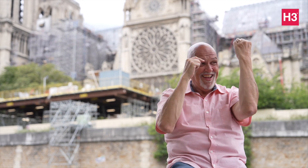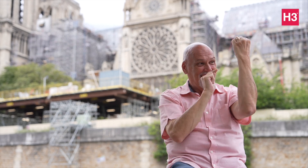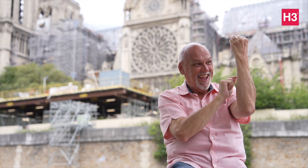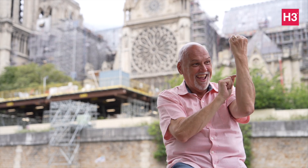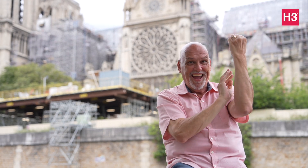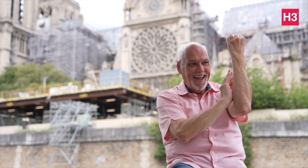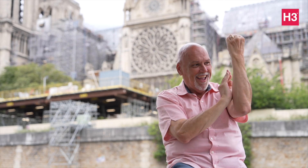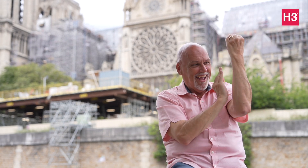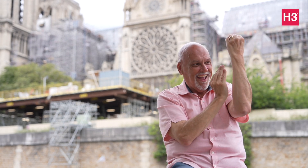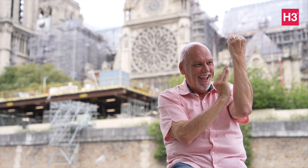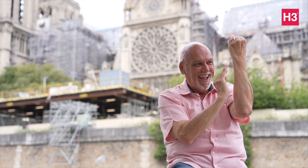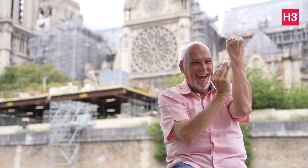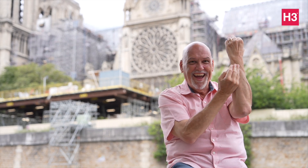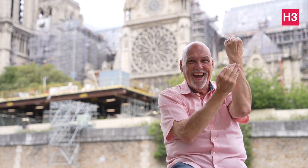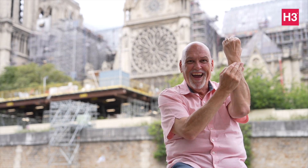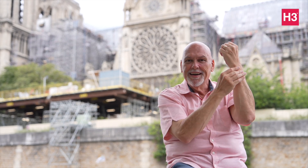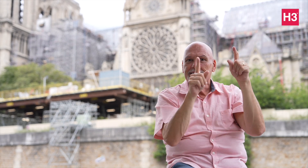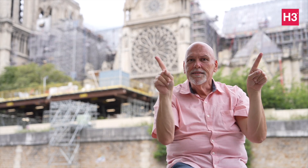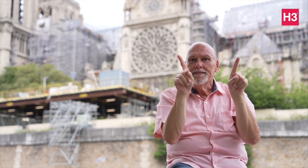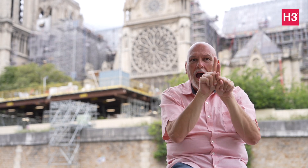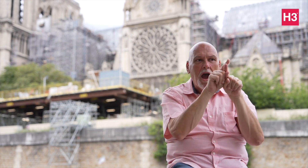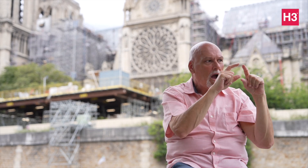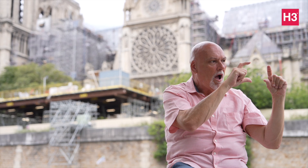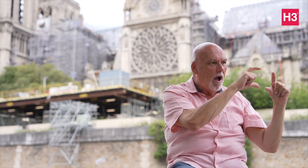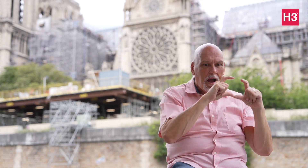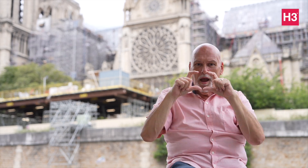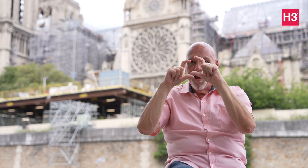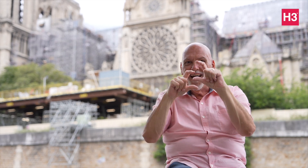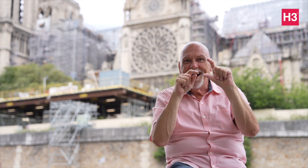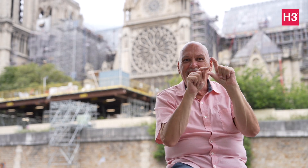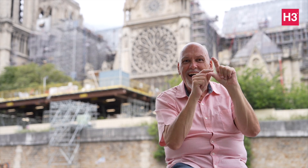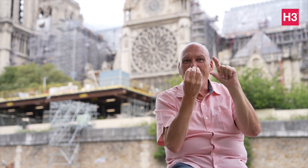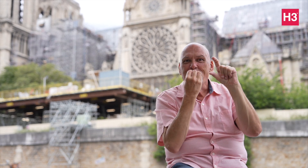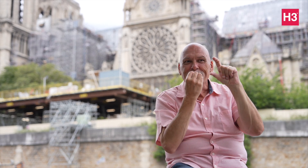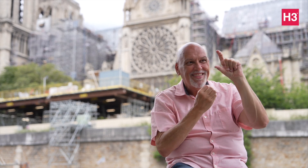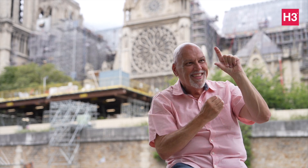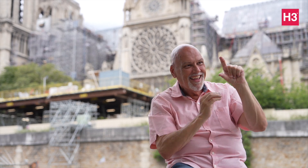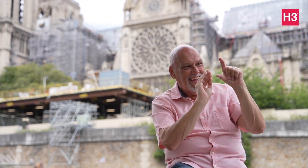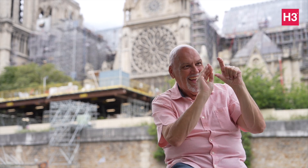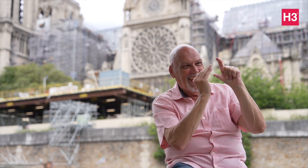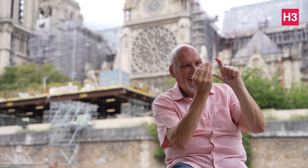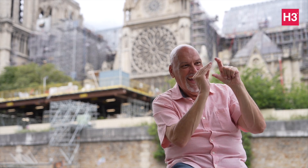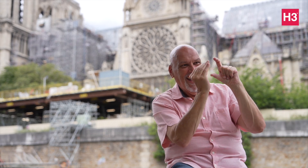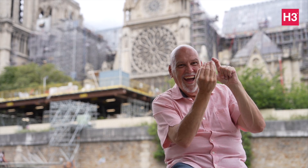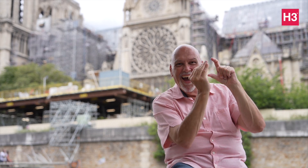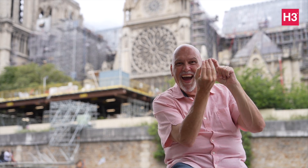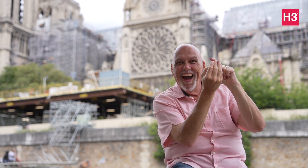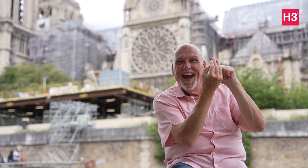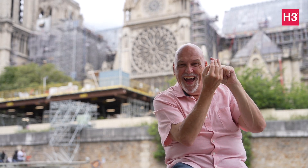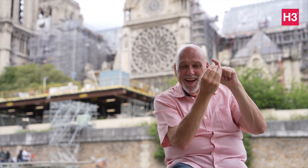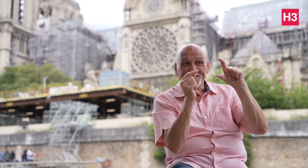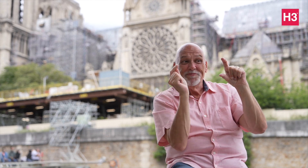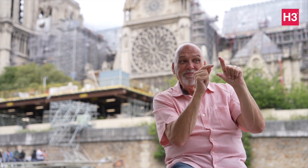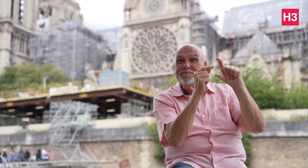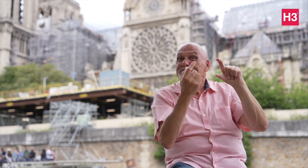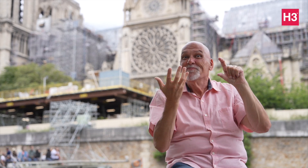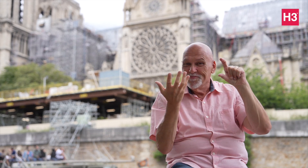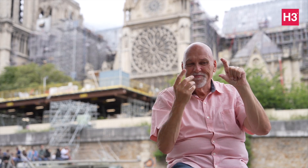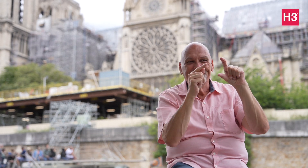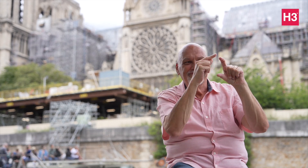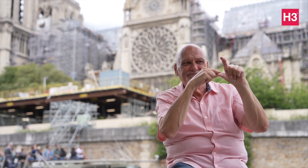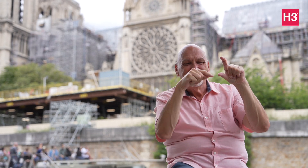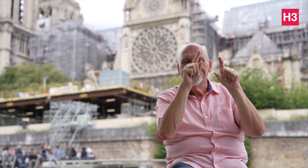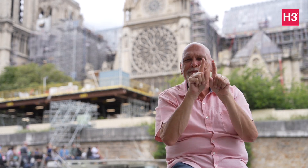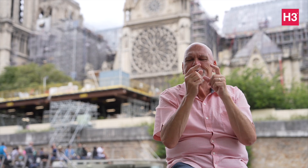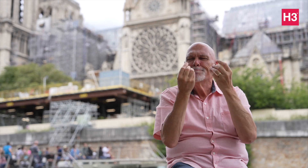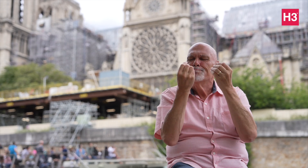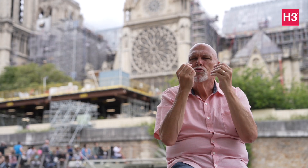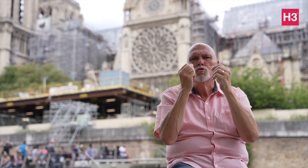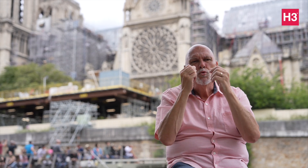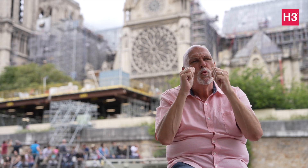It reminded me of Roman - era columns crowned at the top, with fluted or ridged details.